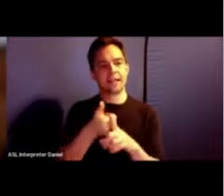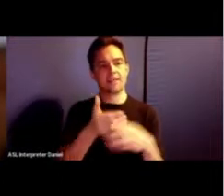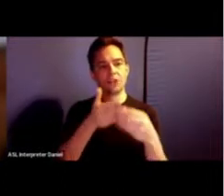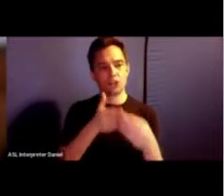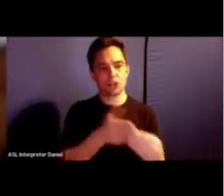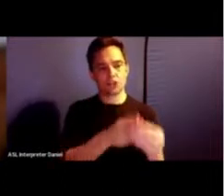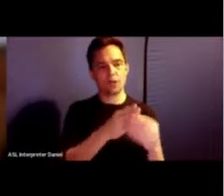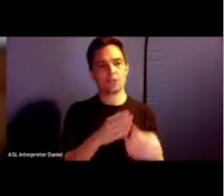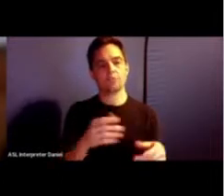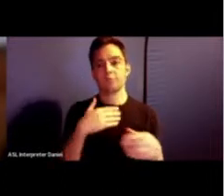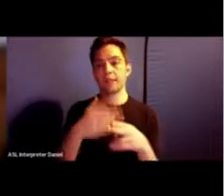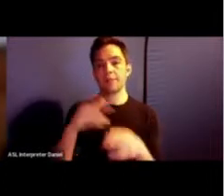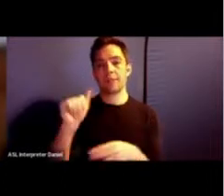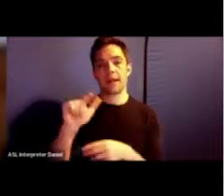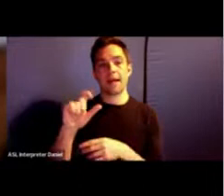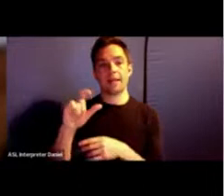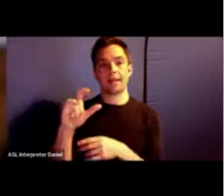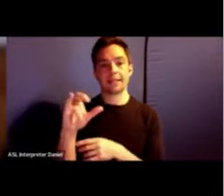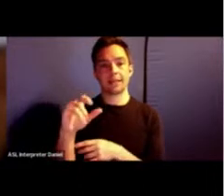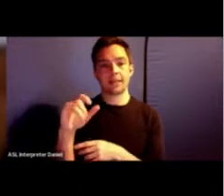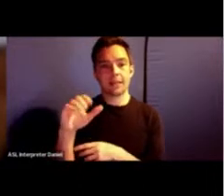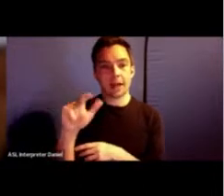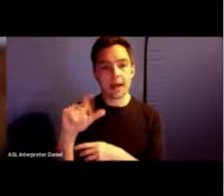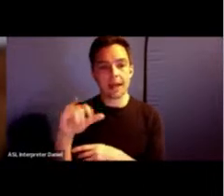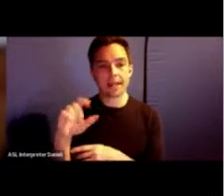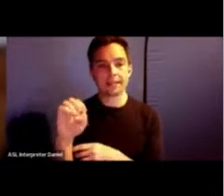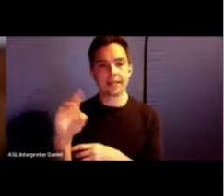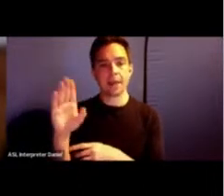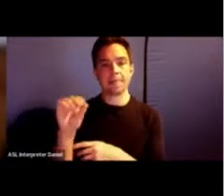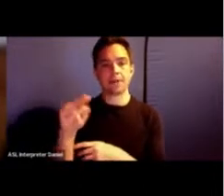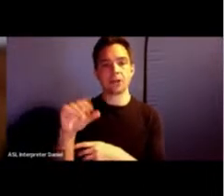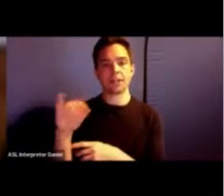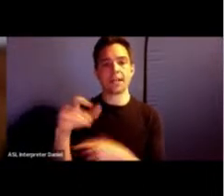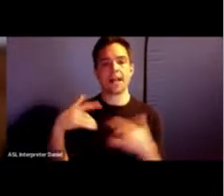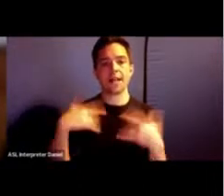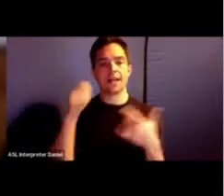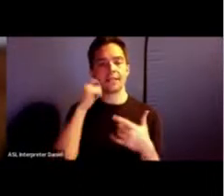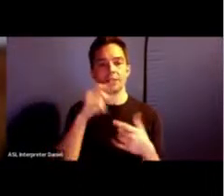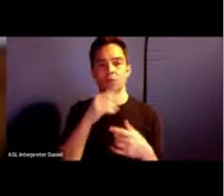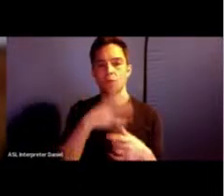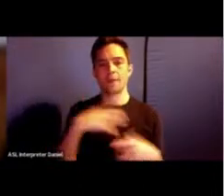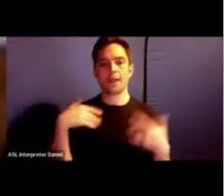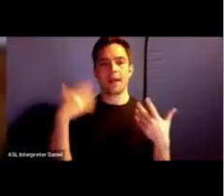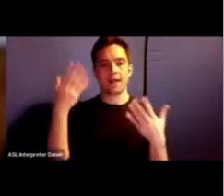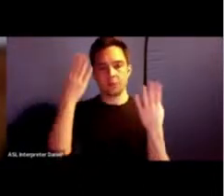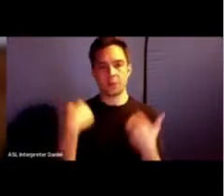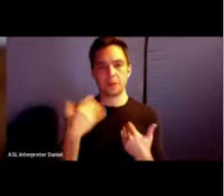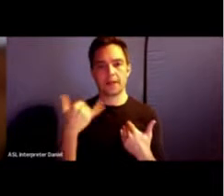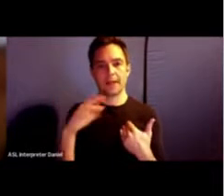My name is Alixe Bonardi, I am a light skinned woman with light brown, straight hair, and I have